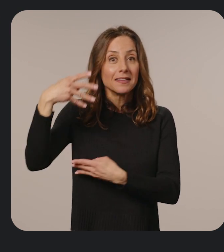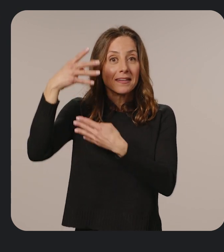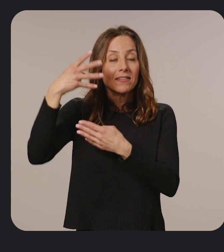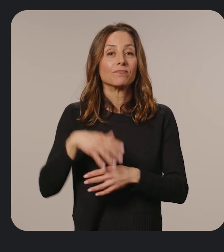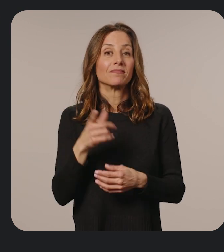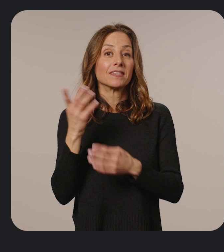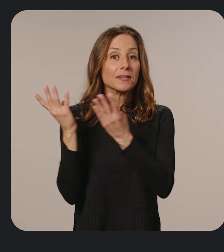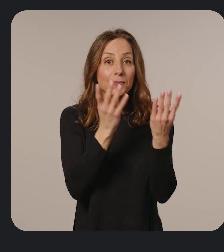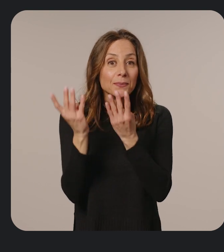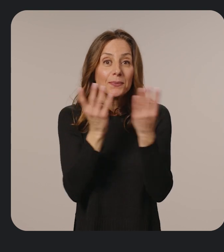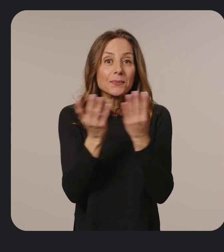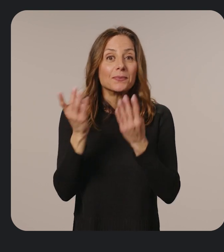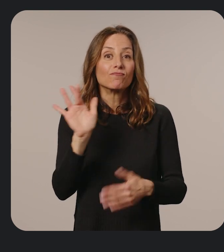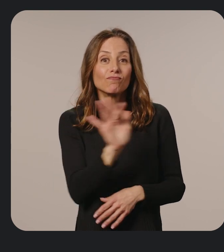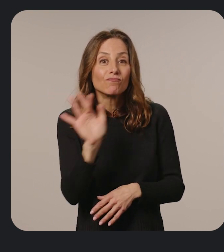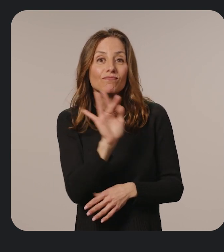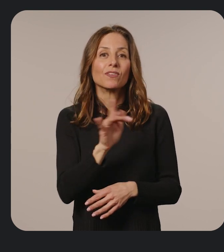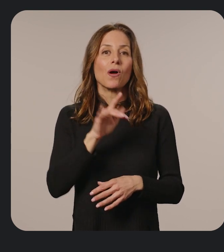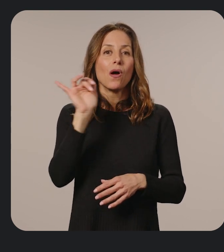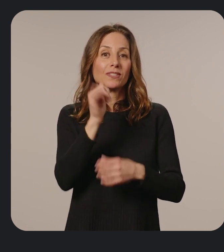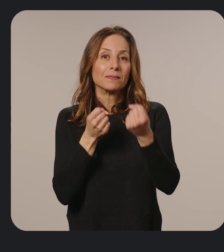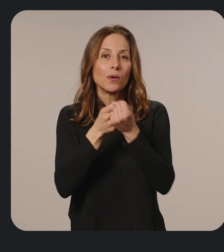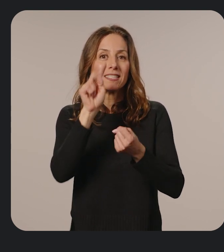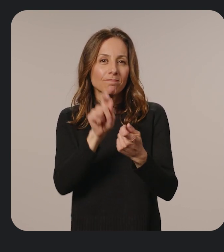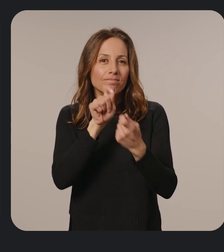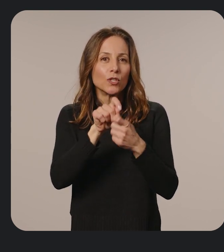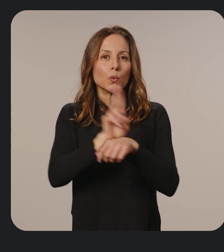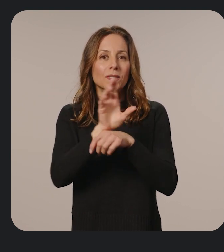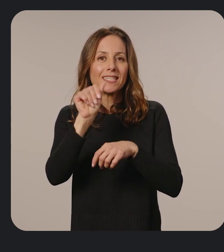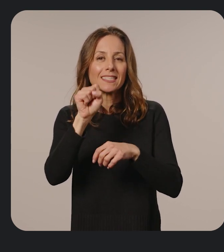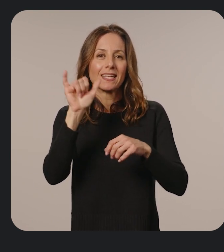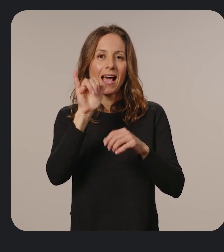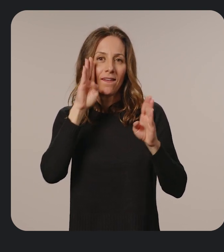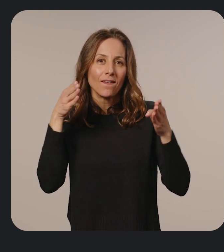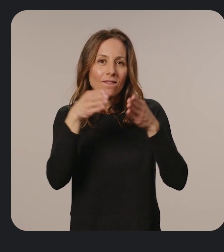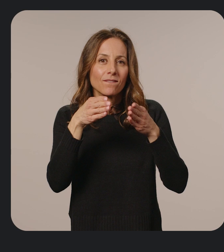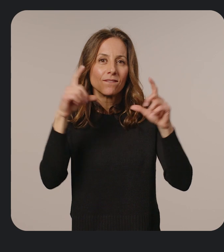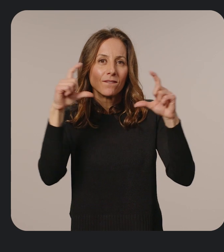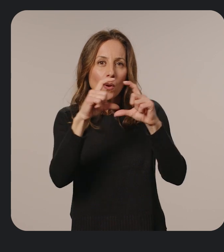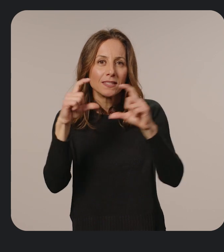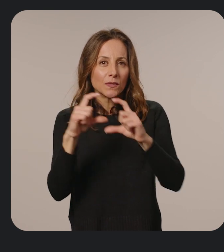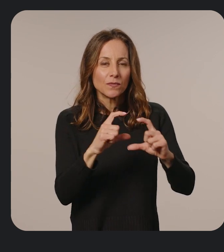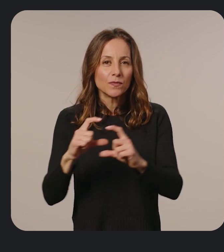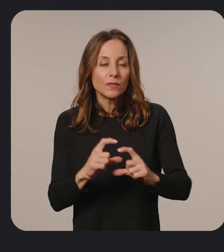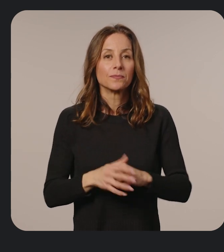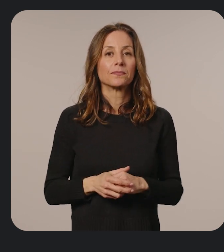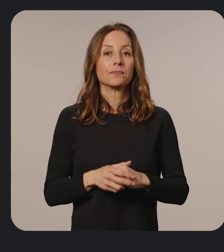navigation, featured carousel, and scrollable containers. We're also supporting TV-specific use cases like focusability.